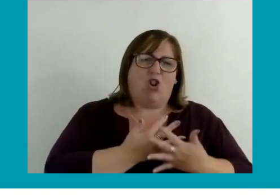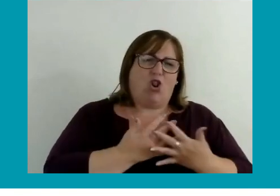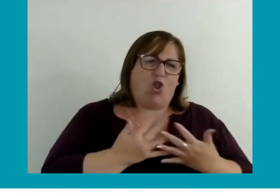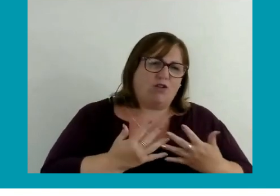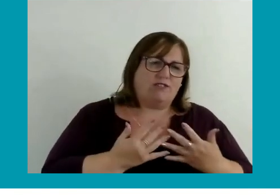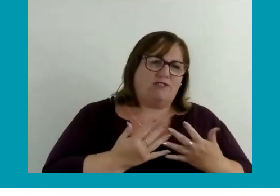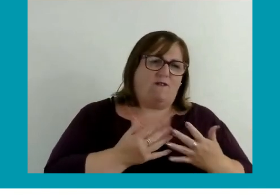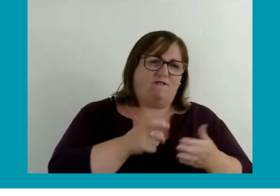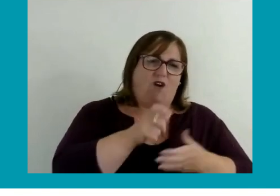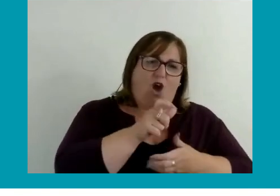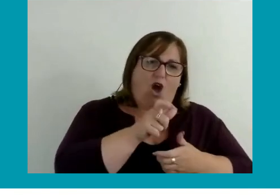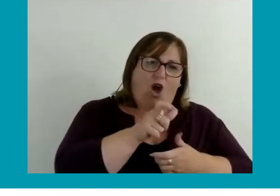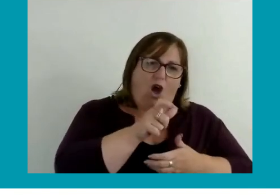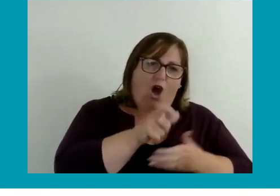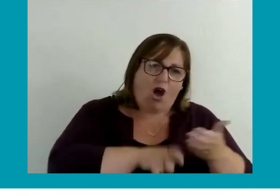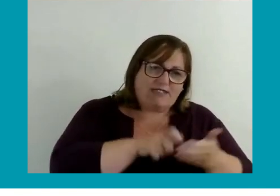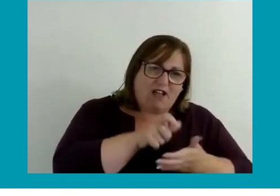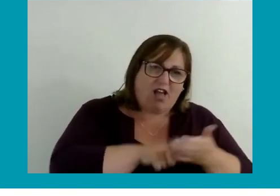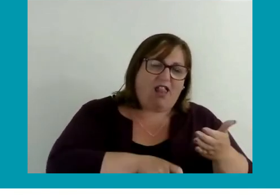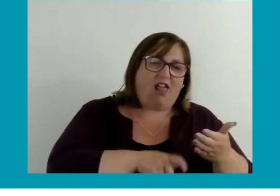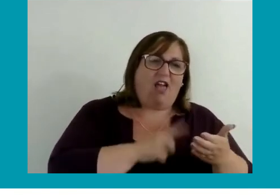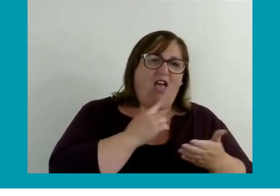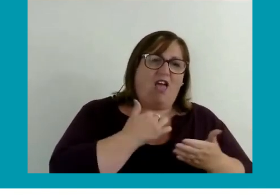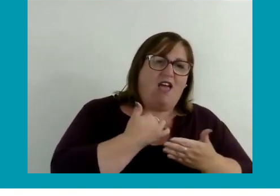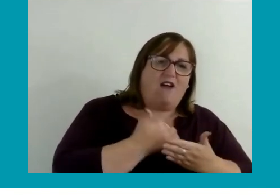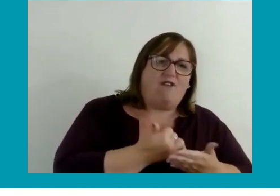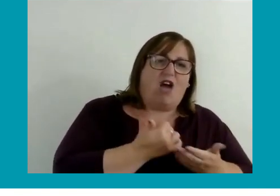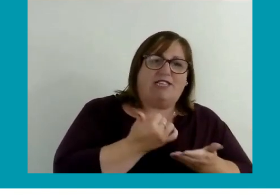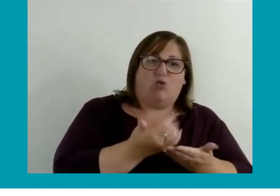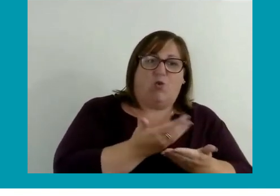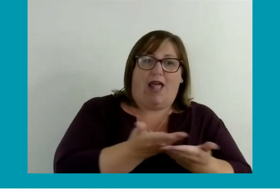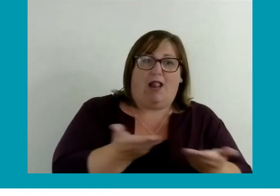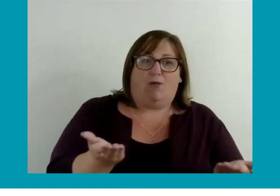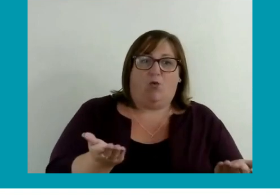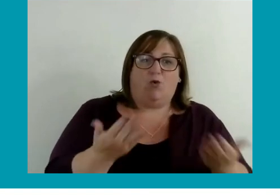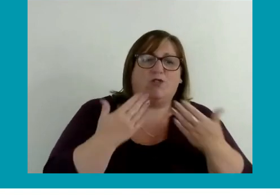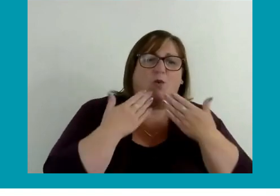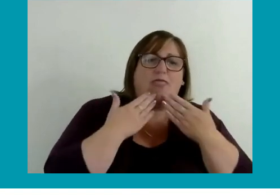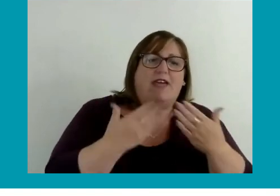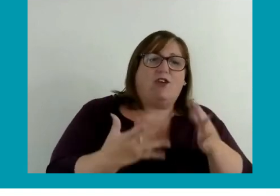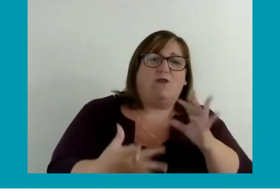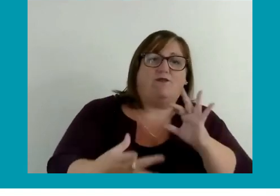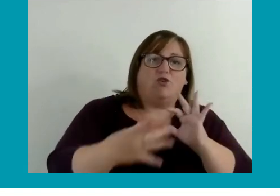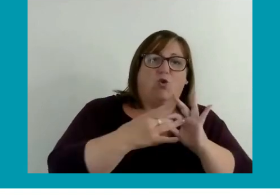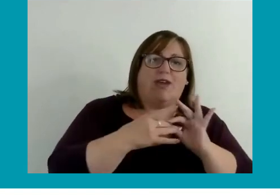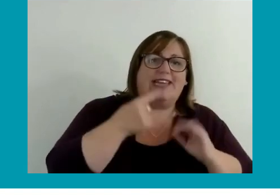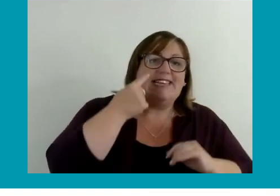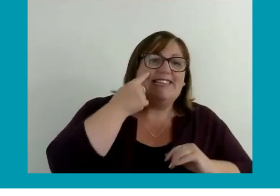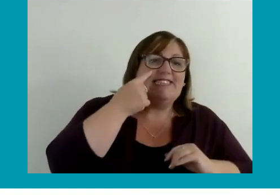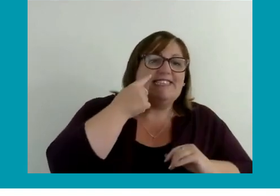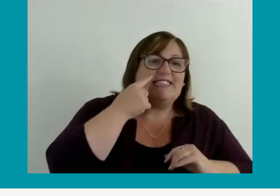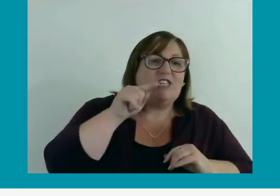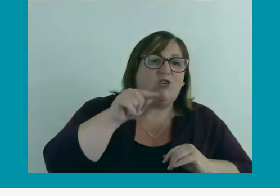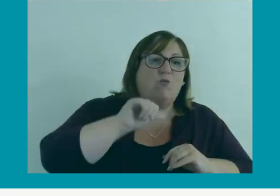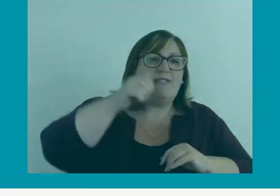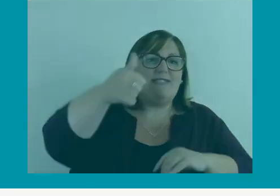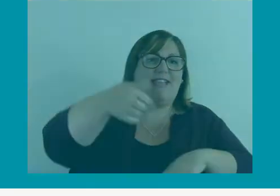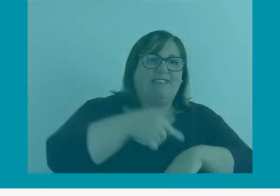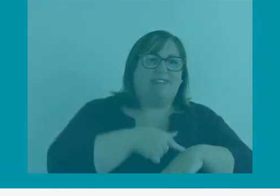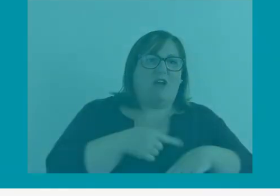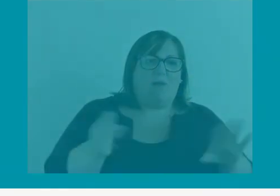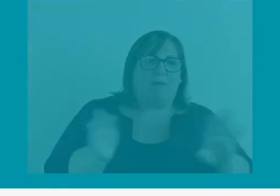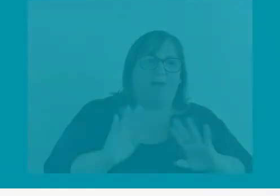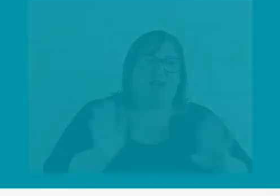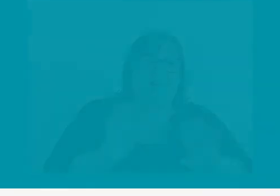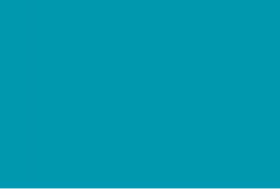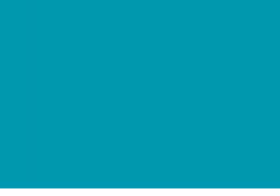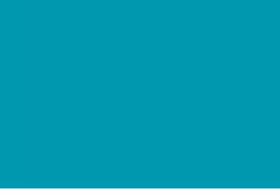to help you all so again thank you very much for joining and see you at the next one bye thank you